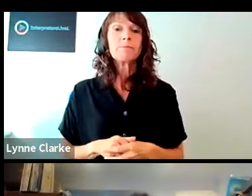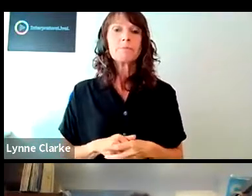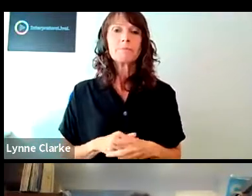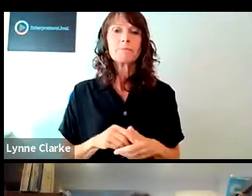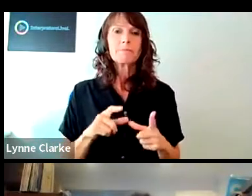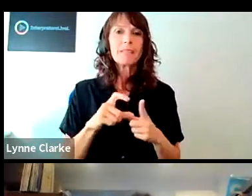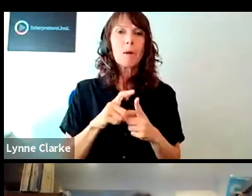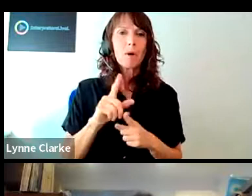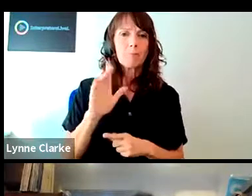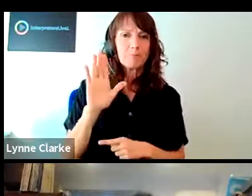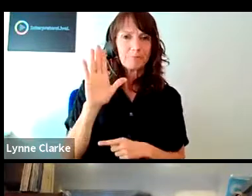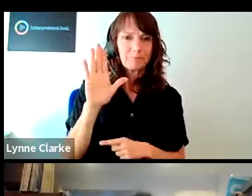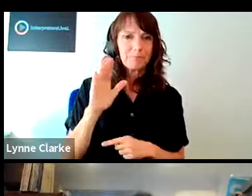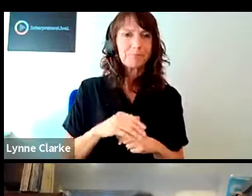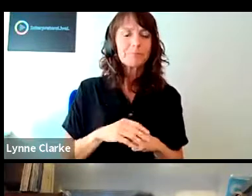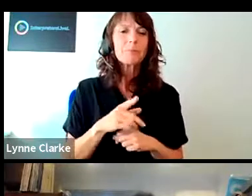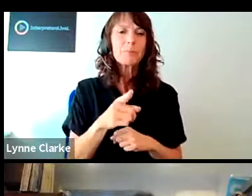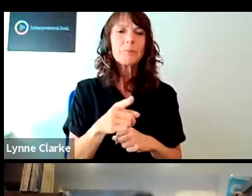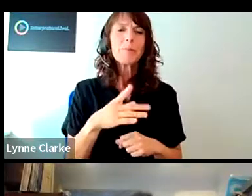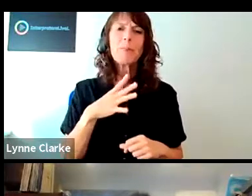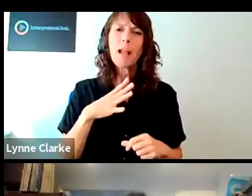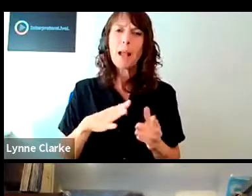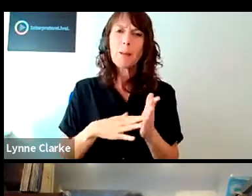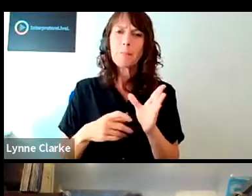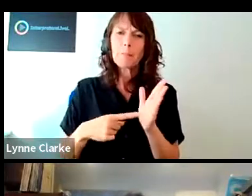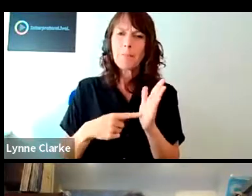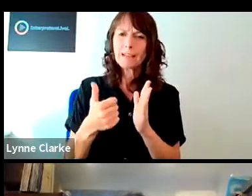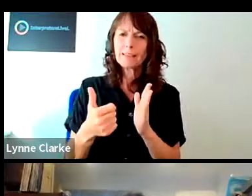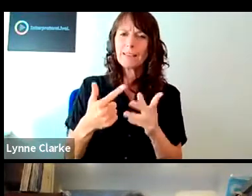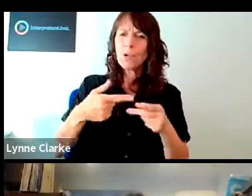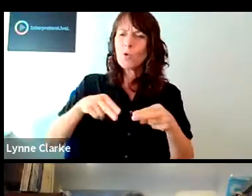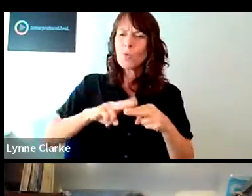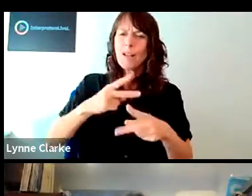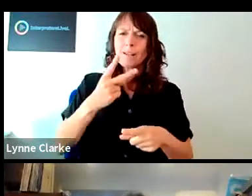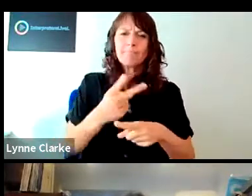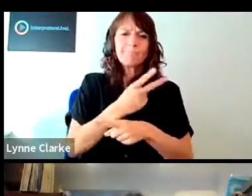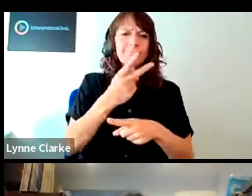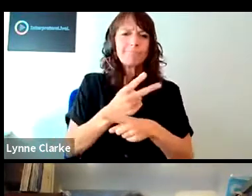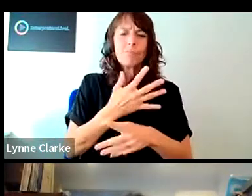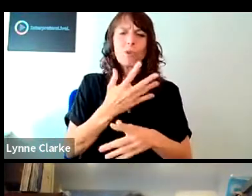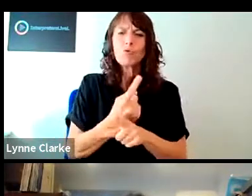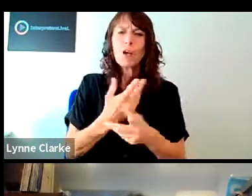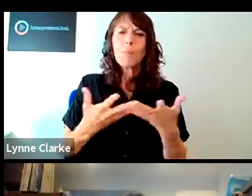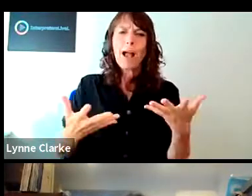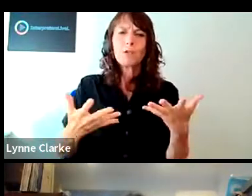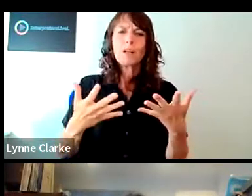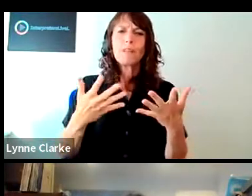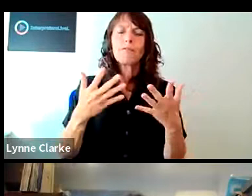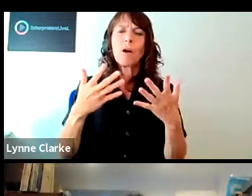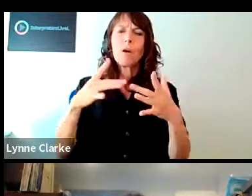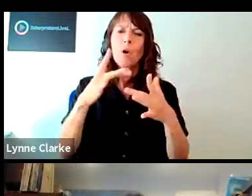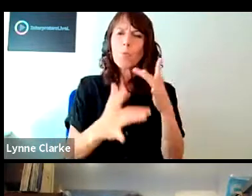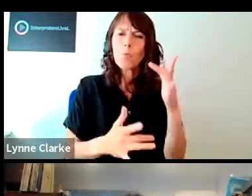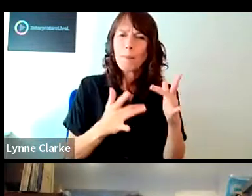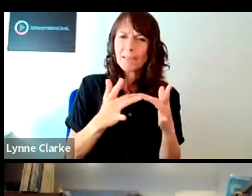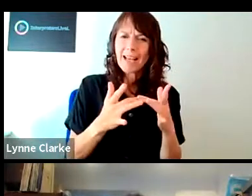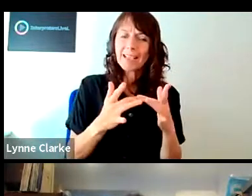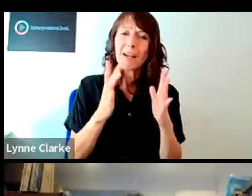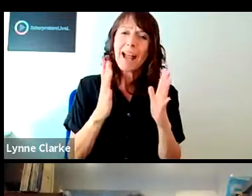And Matt, I would also say that we often talk about these things just from the lens of websites, but it has to be everything it has to be.